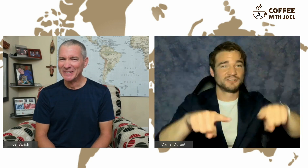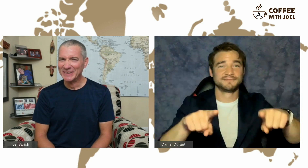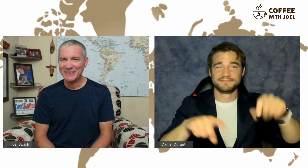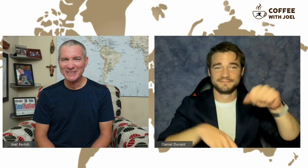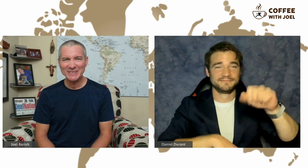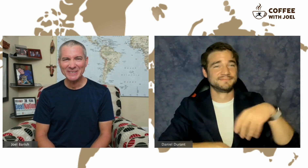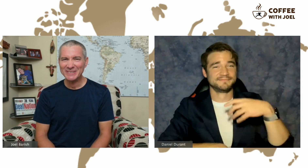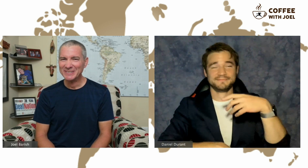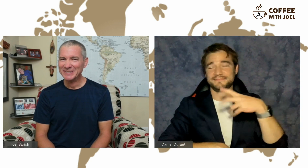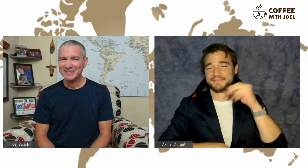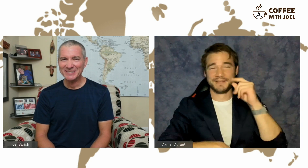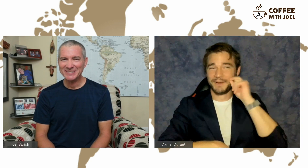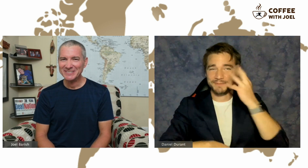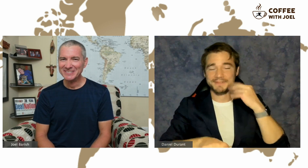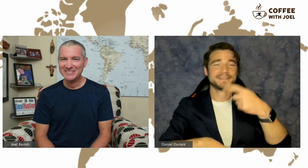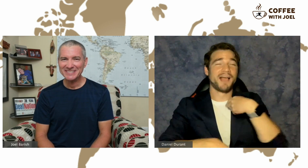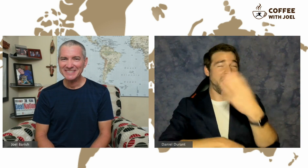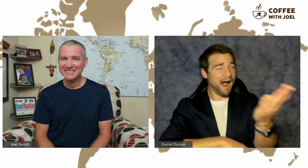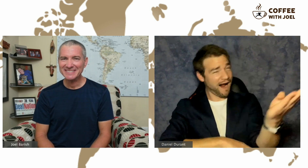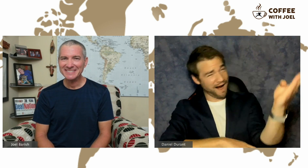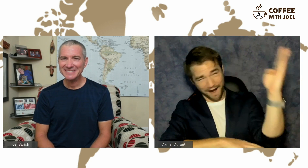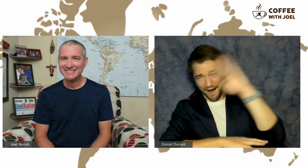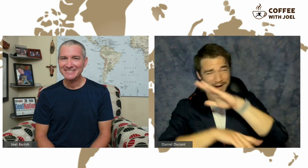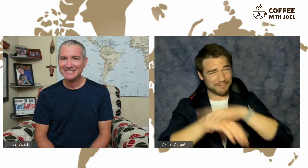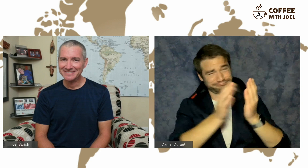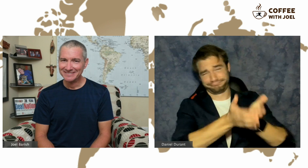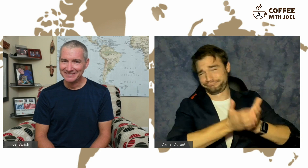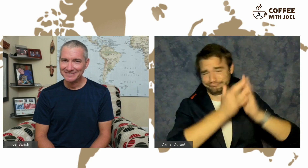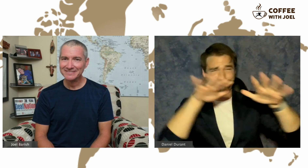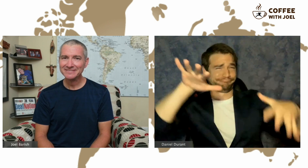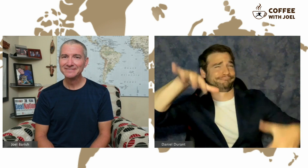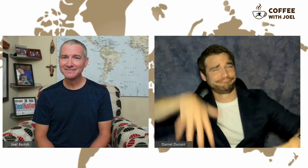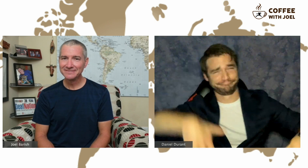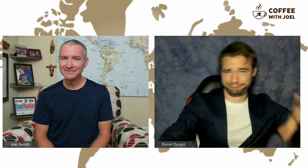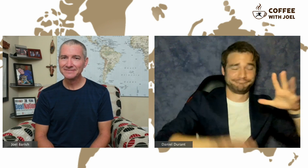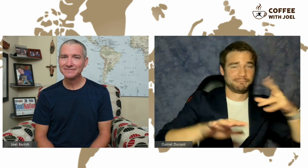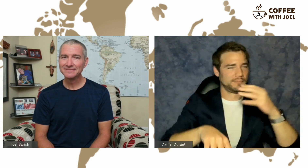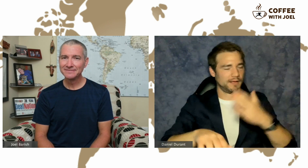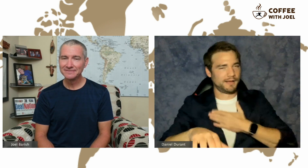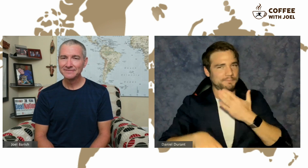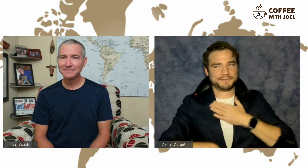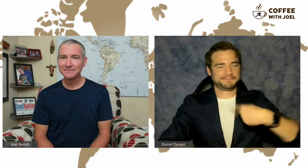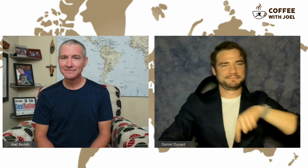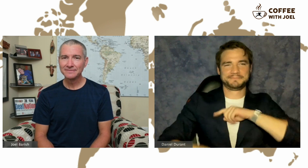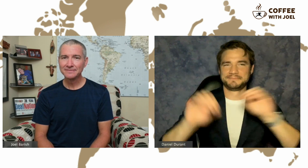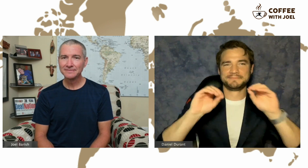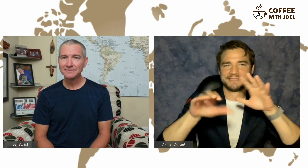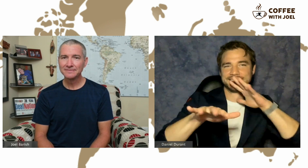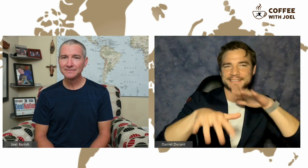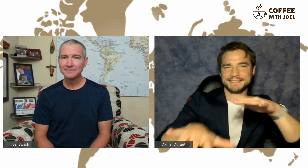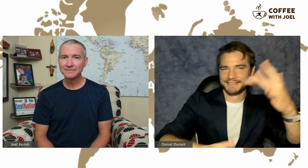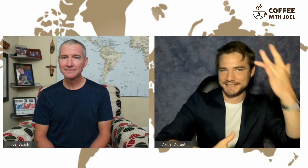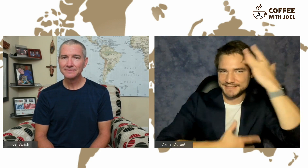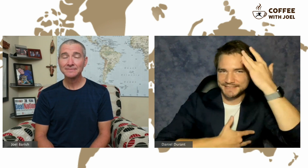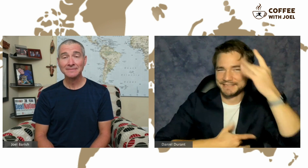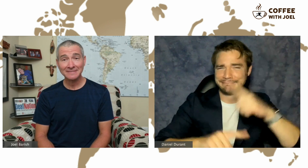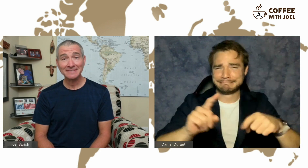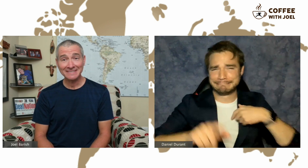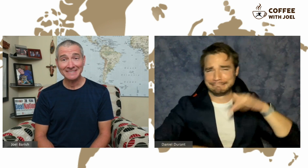Agreed. And it was a cool experience. I spent all day on the boat, and I’m happy we didn’t get sea sick,